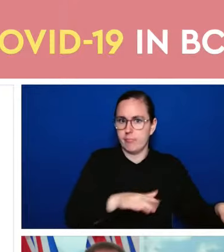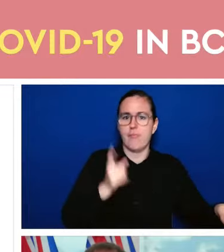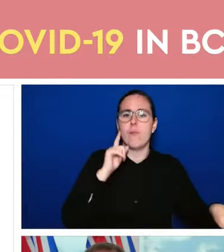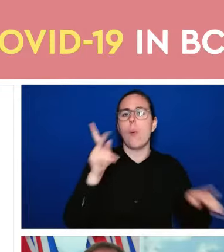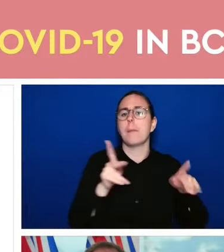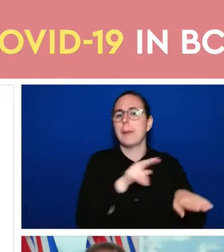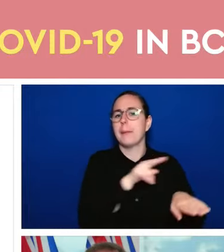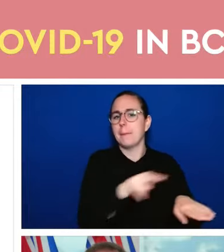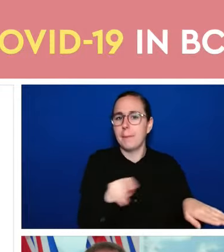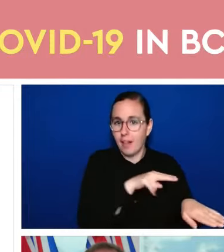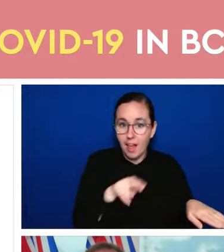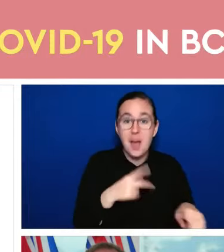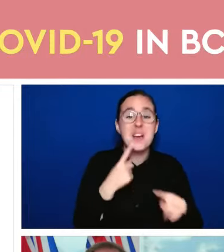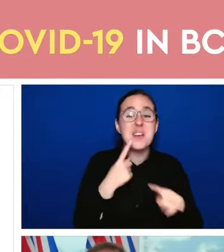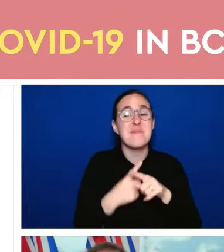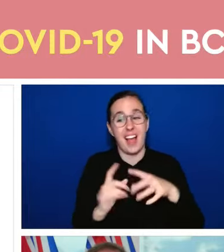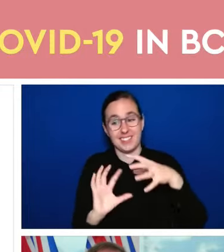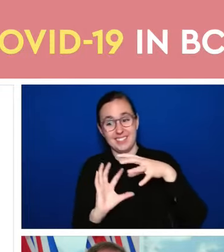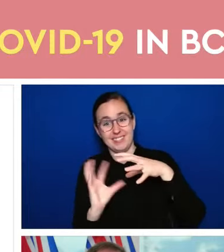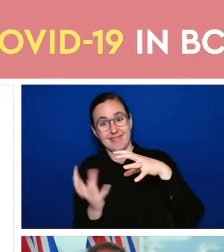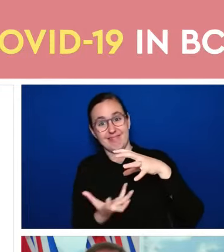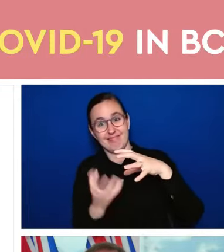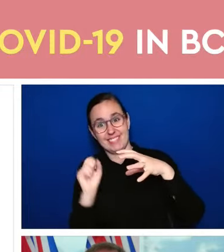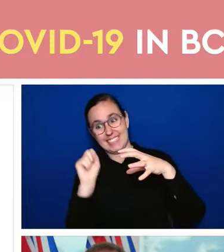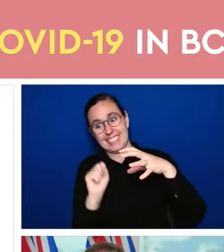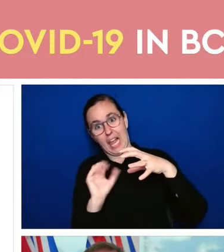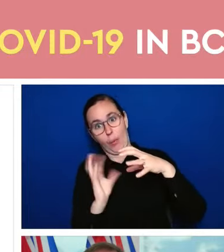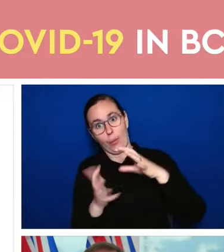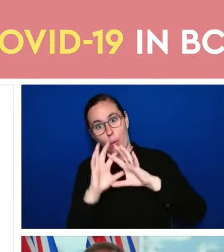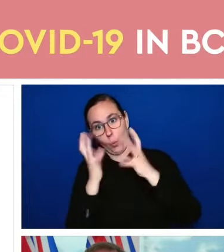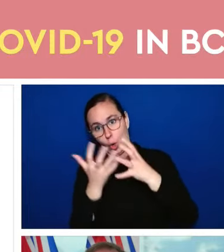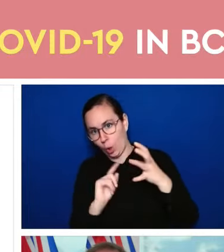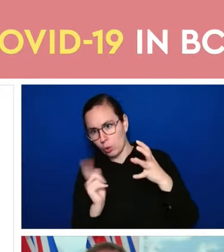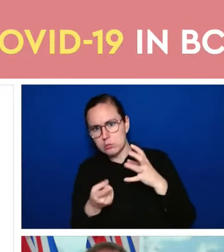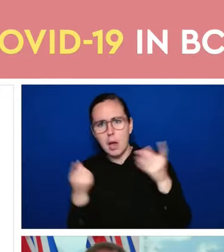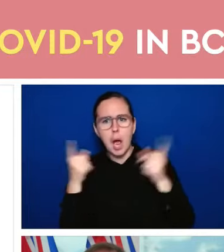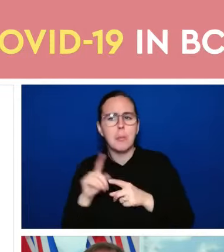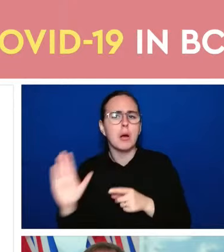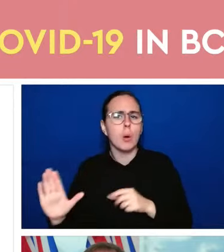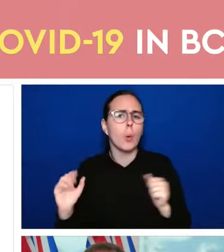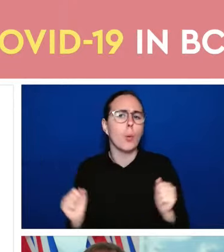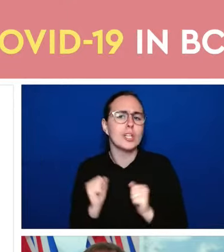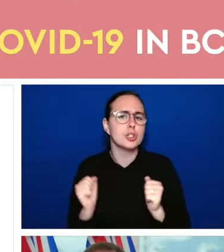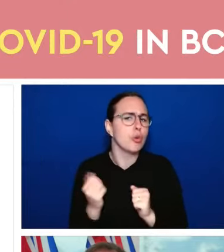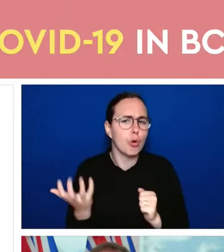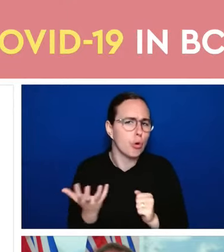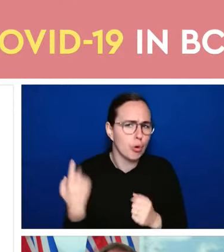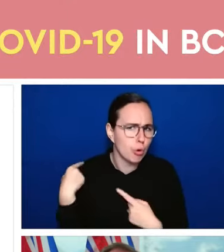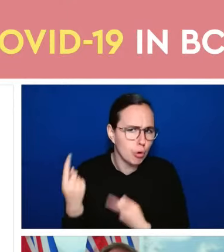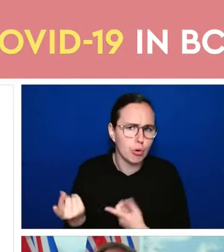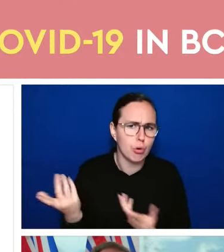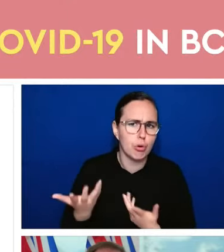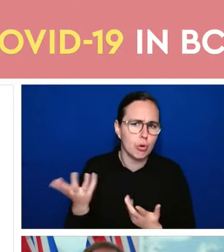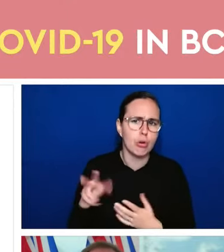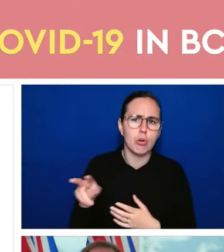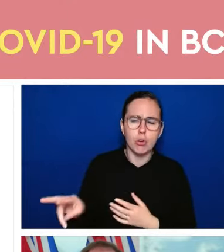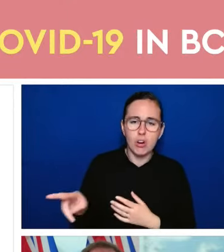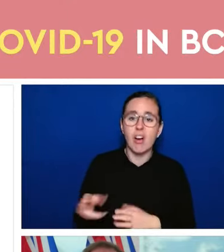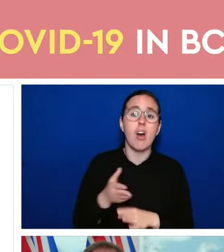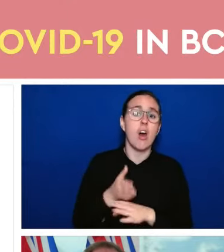seen in past seasons for example the twenty sixteen seventeen influences season which was very